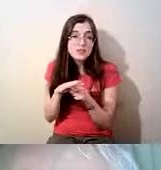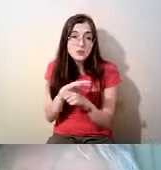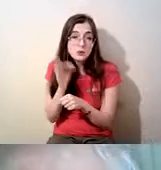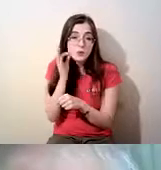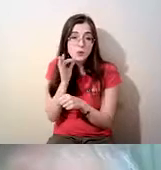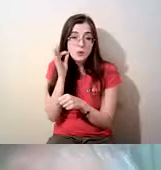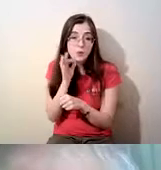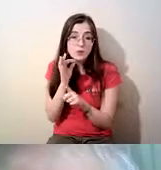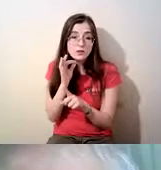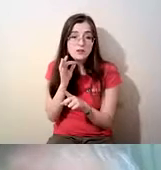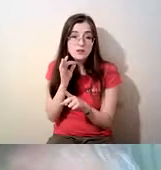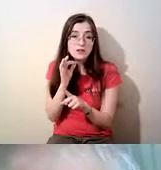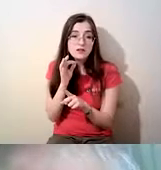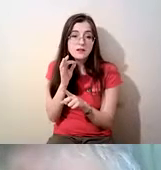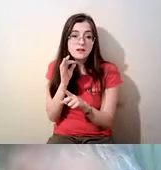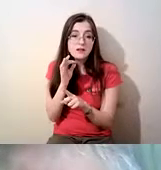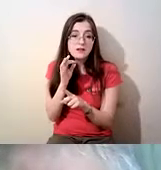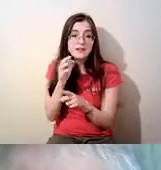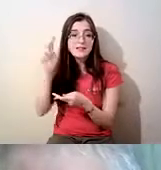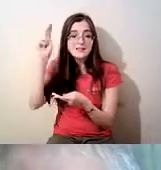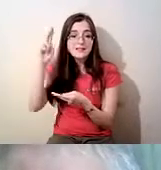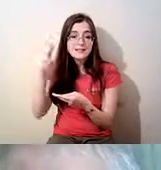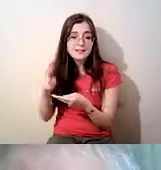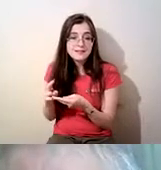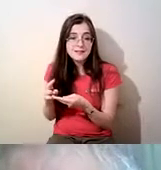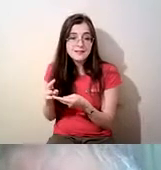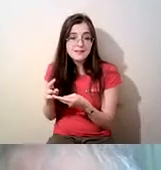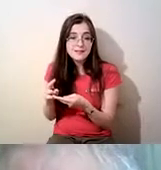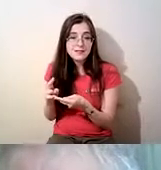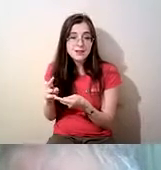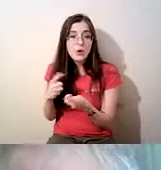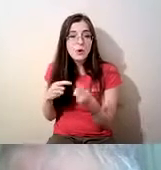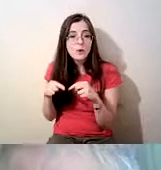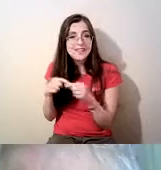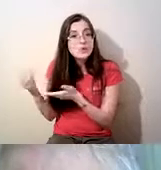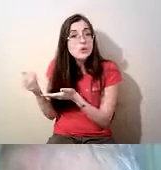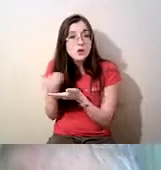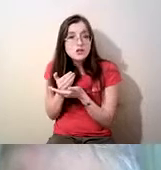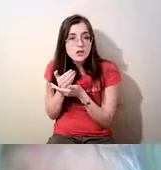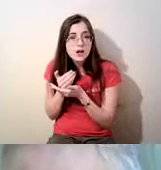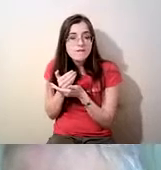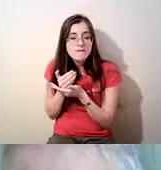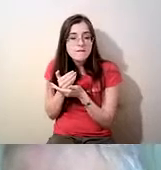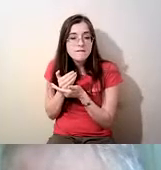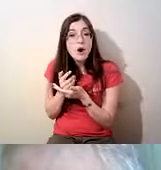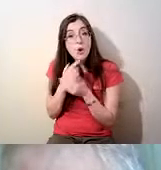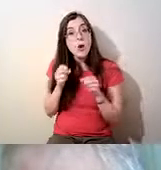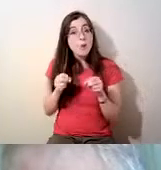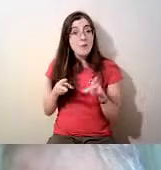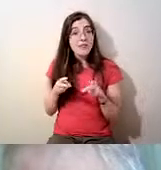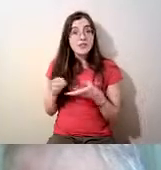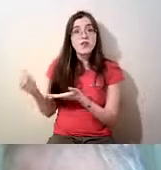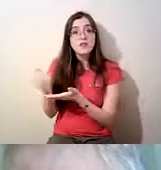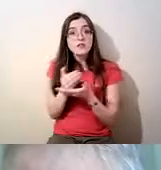it is declining and we need to conserve and there are methods of conservation in climate change